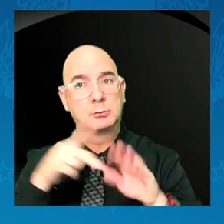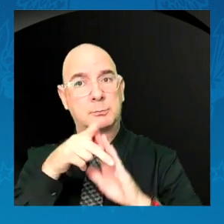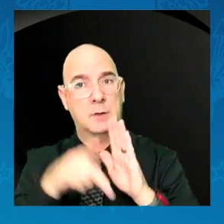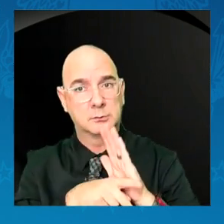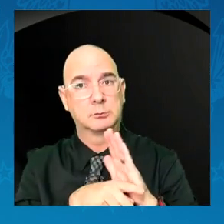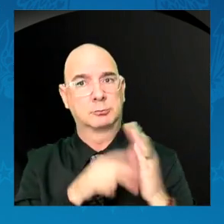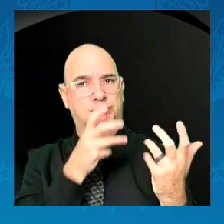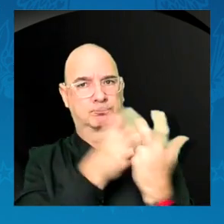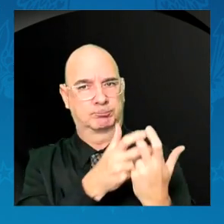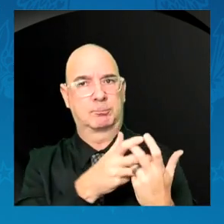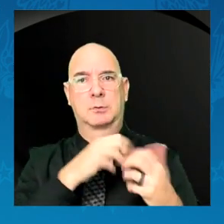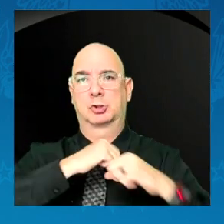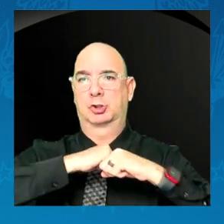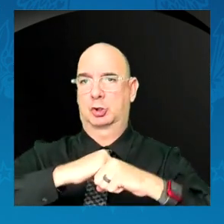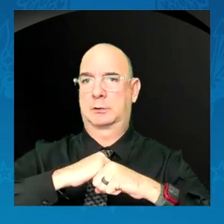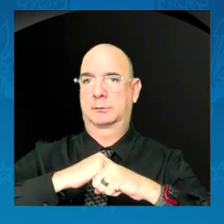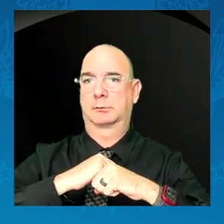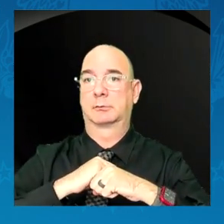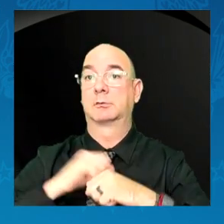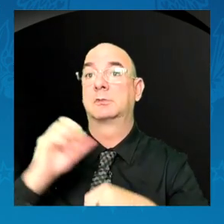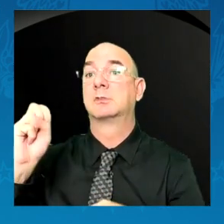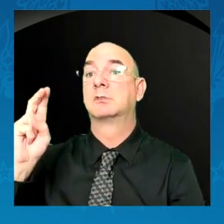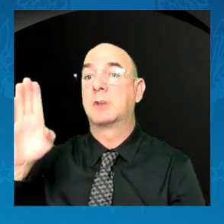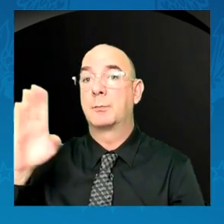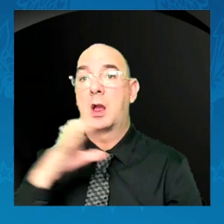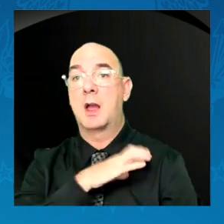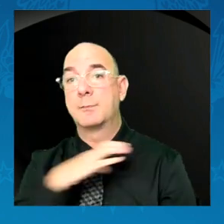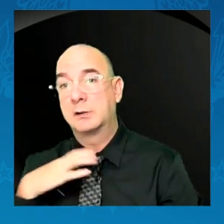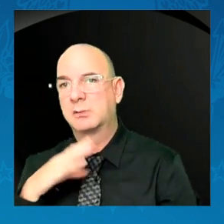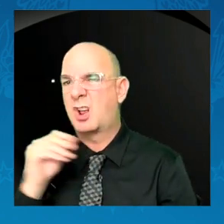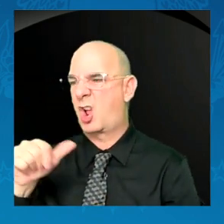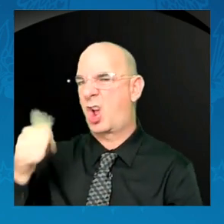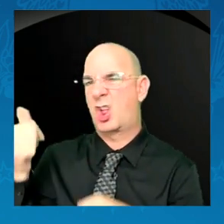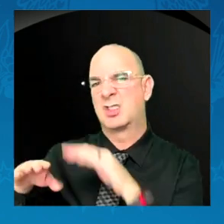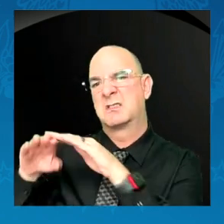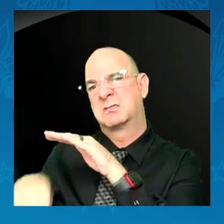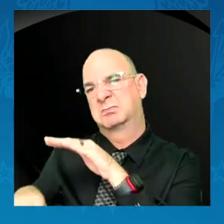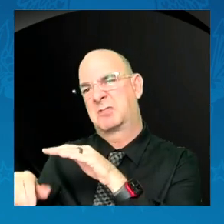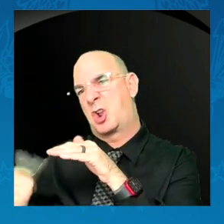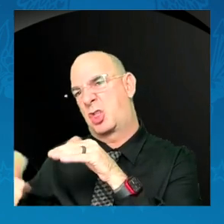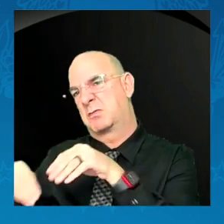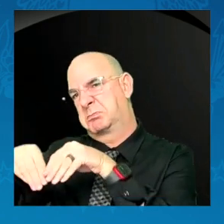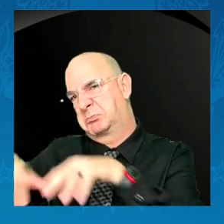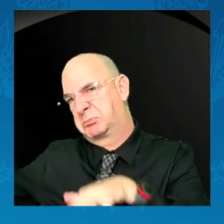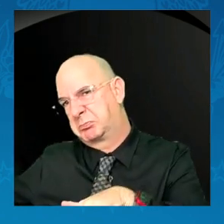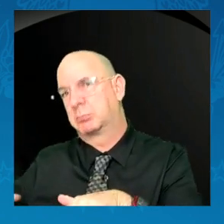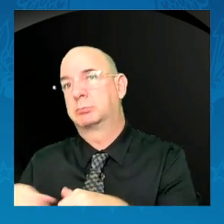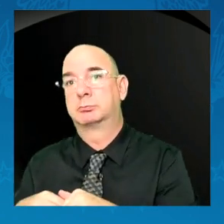and other less public classified conversations offered what we believe were constructive refinements